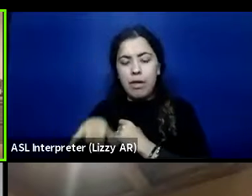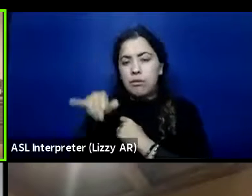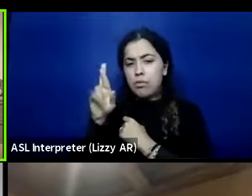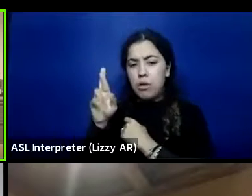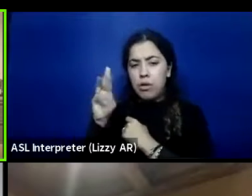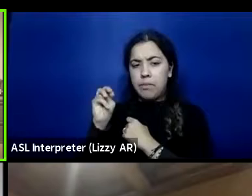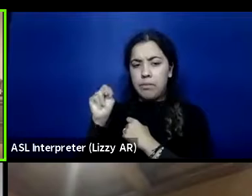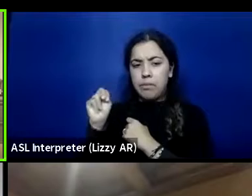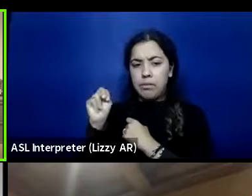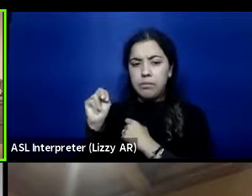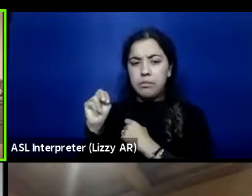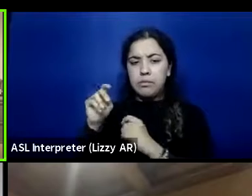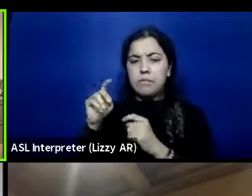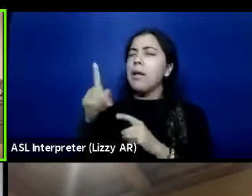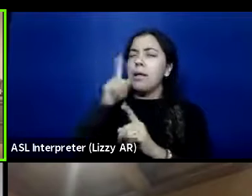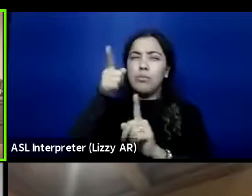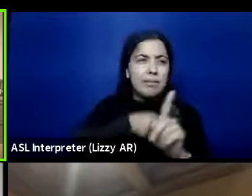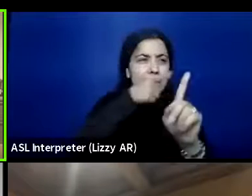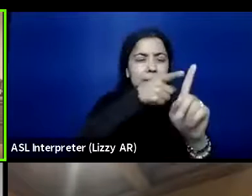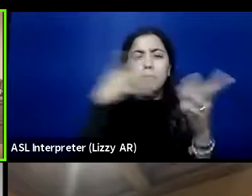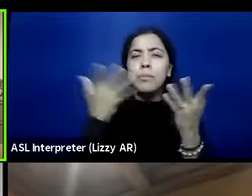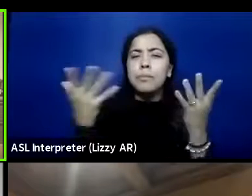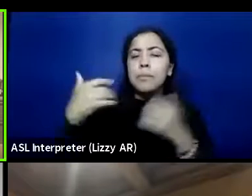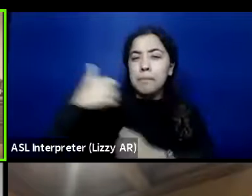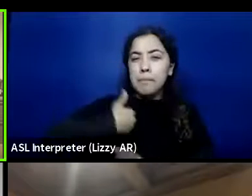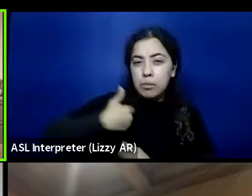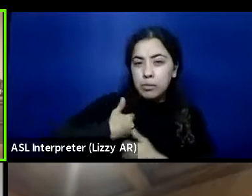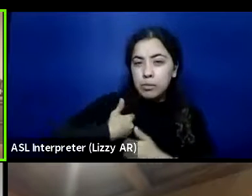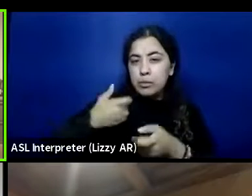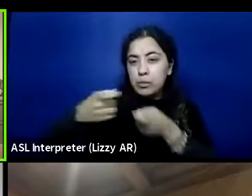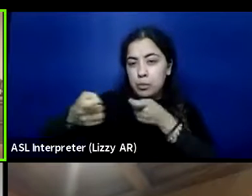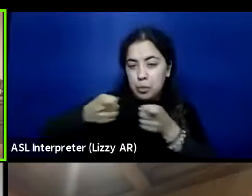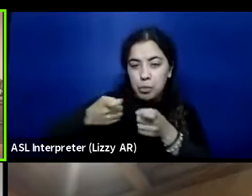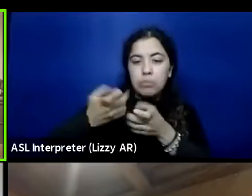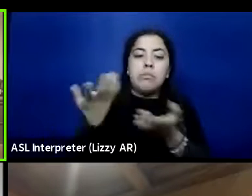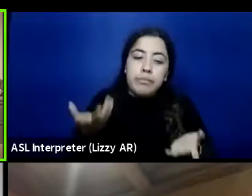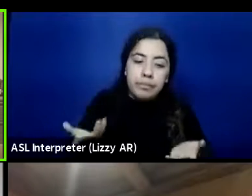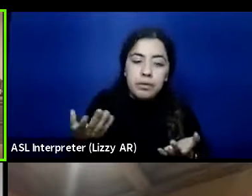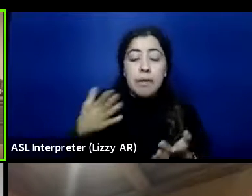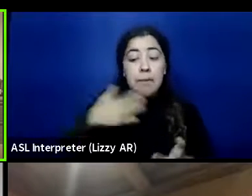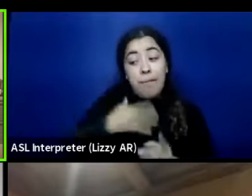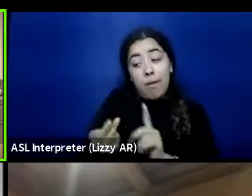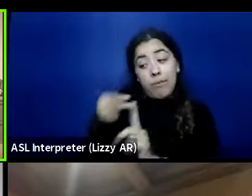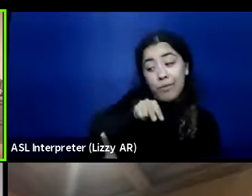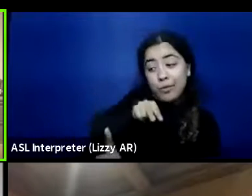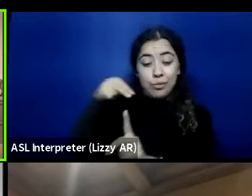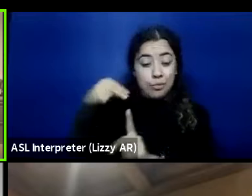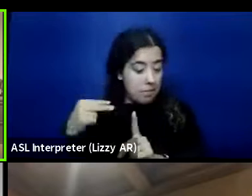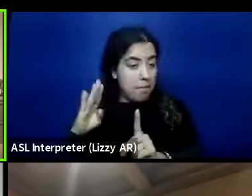which from my point of view, and Bob Kahn's point of view, the two of us who did the original design work,